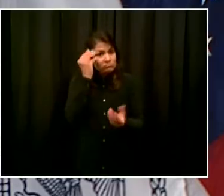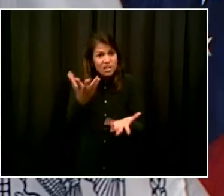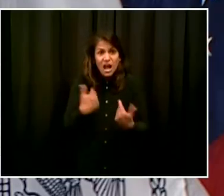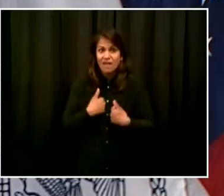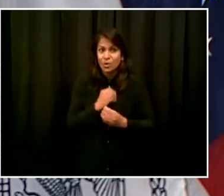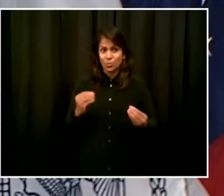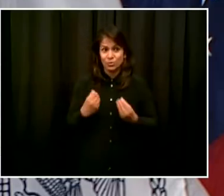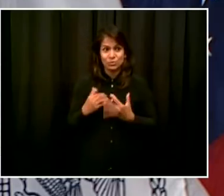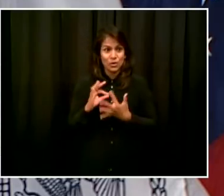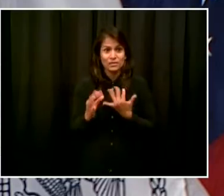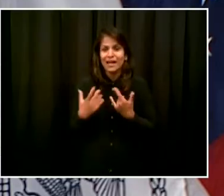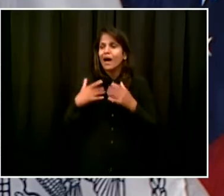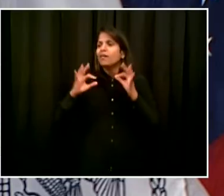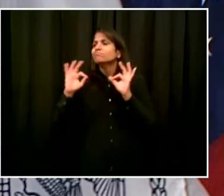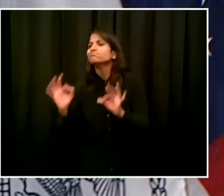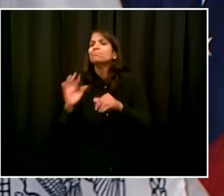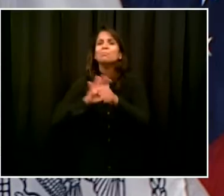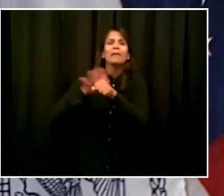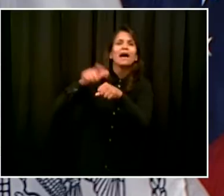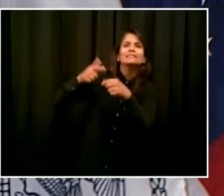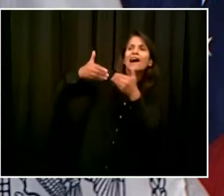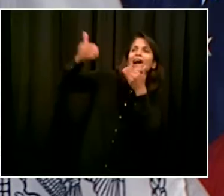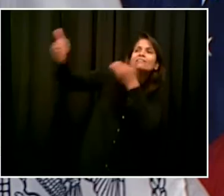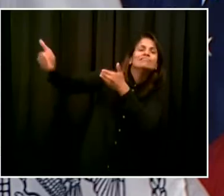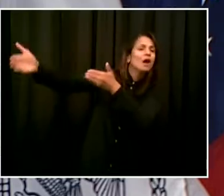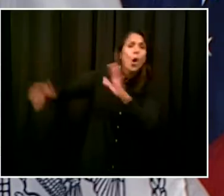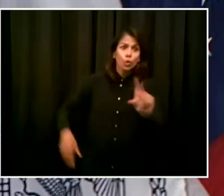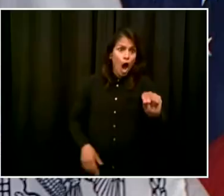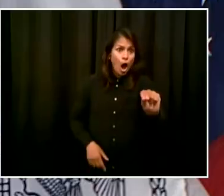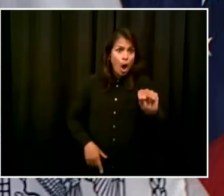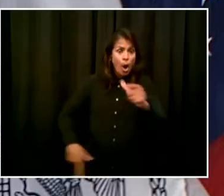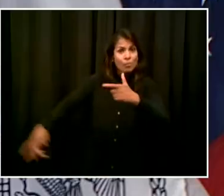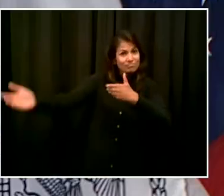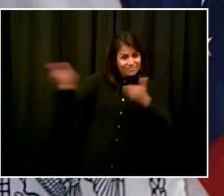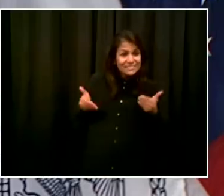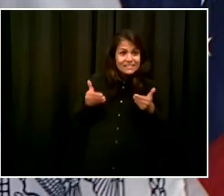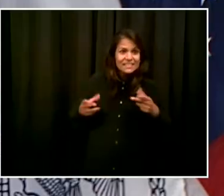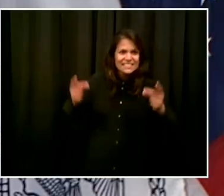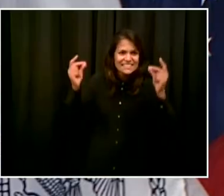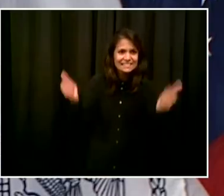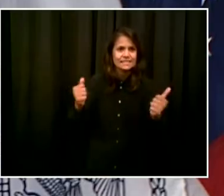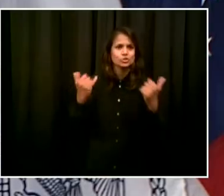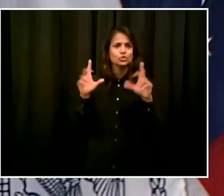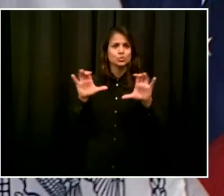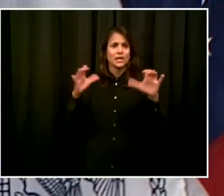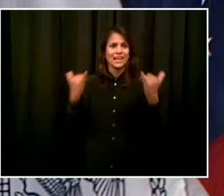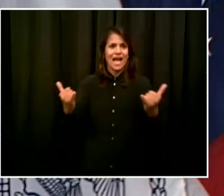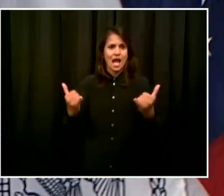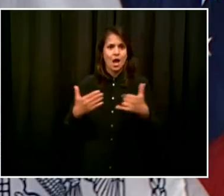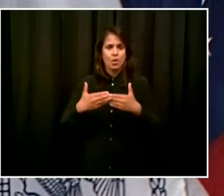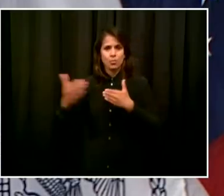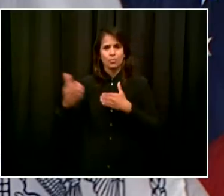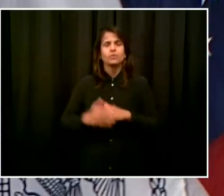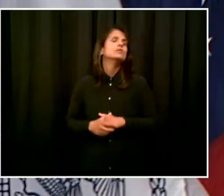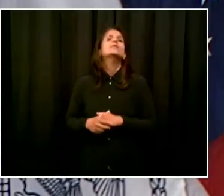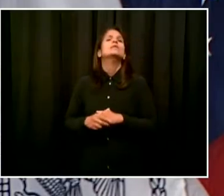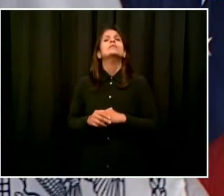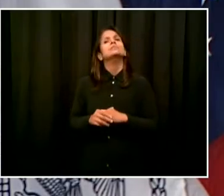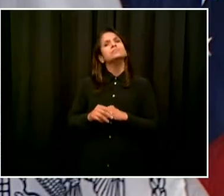LOOK,W E VHAE NO CHICOE TO ADAPT. WE HAVE NO CHOICE BUT TO THROW EVERYTHING AT IT.